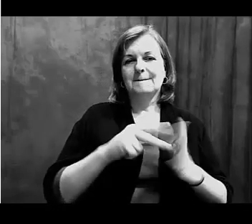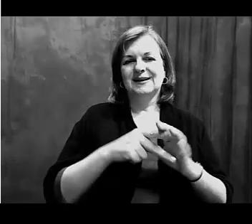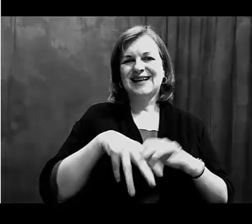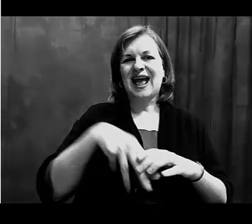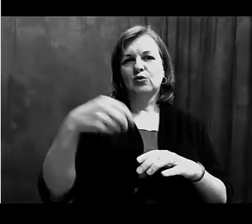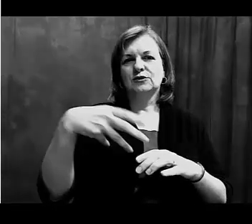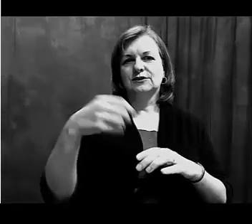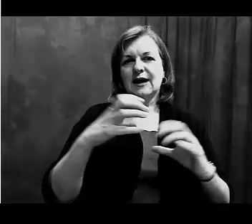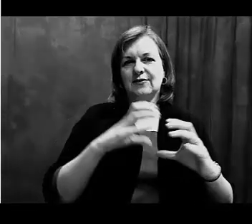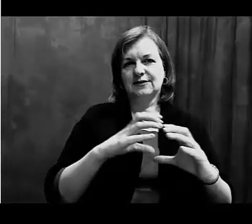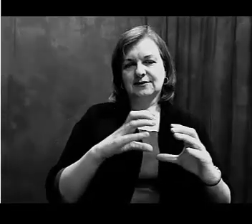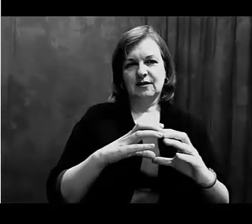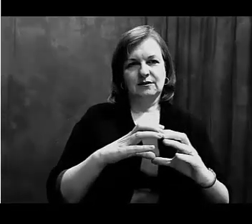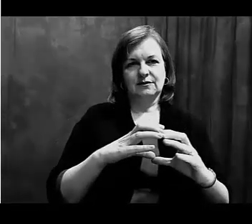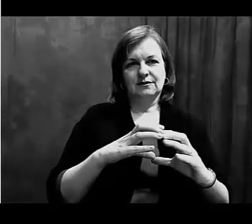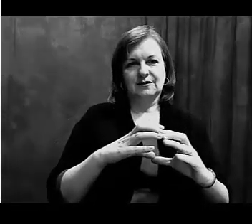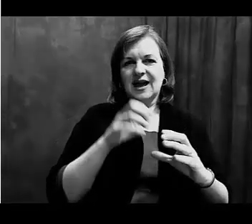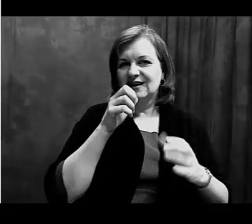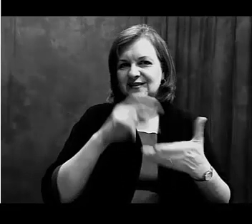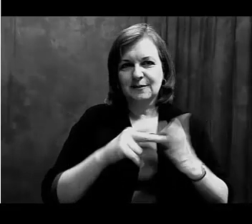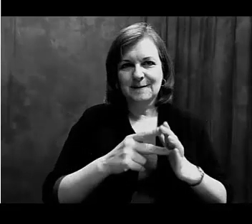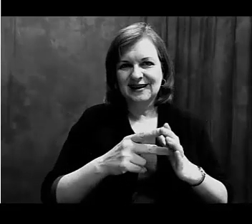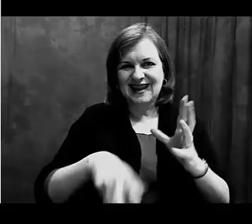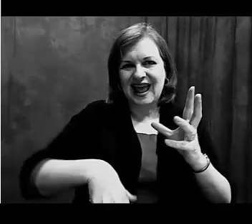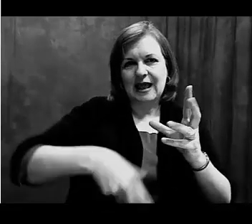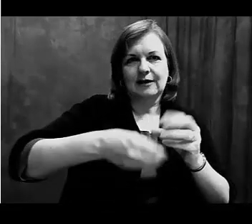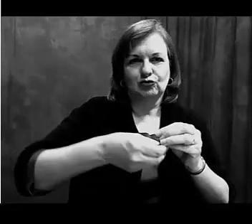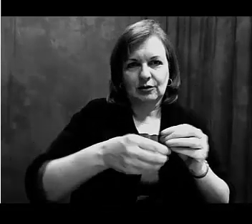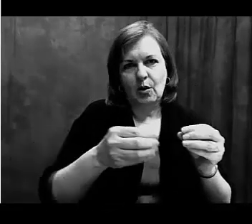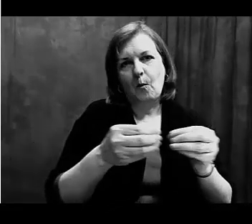in this case "extra" meaning outside